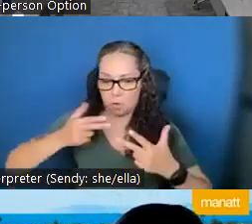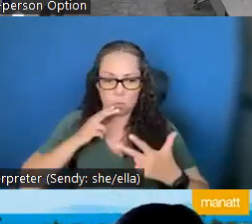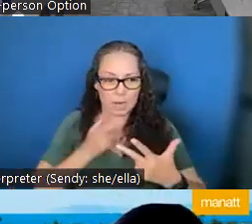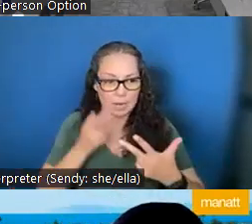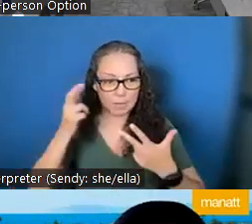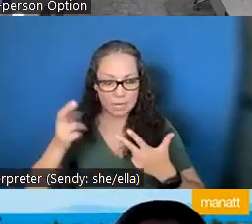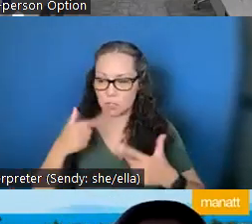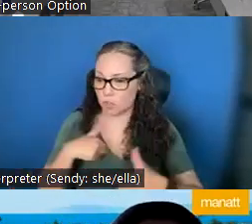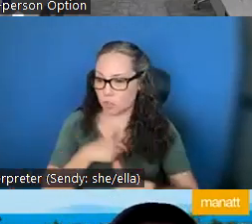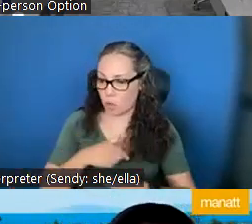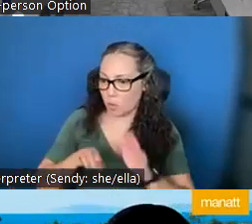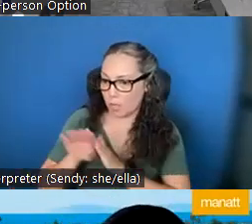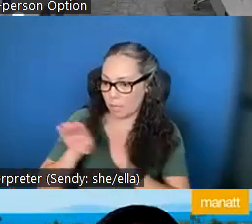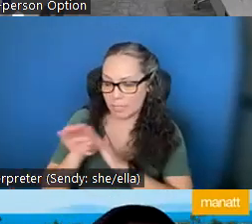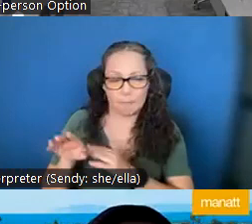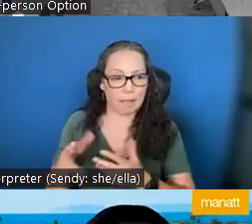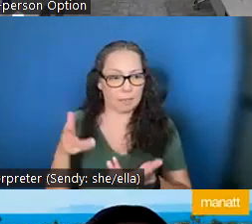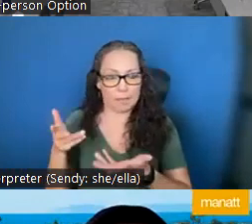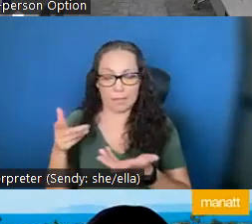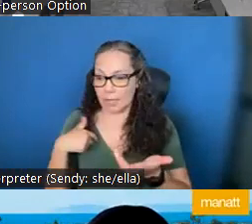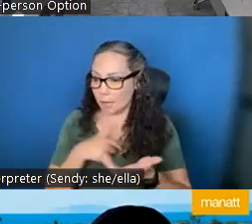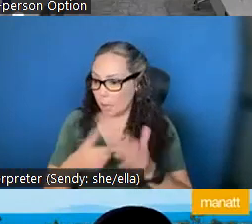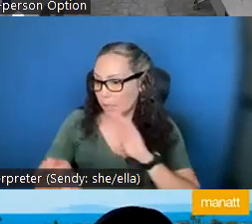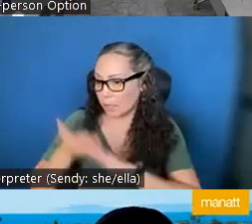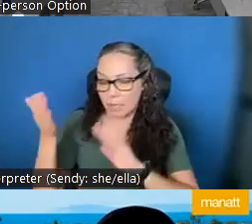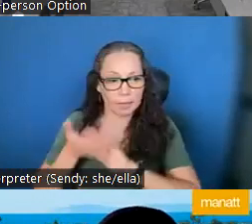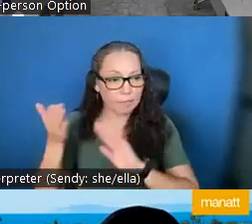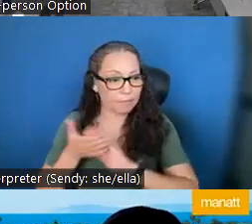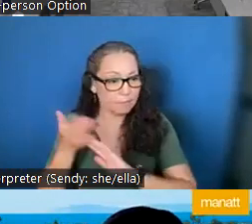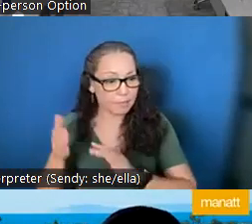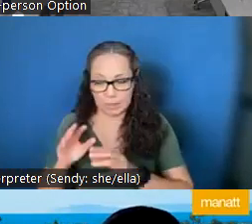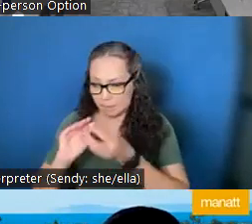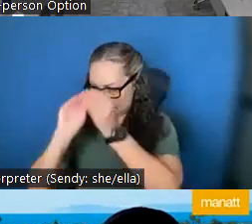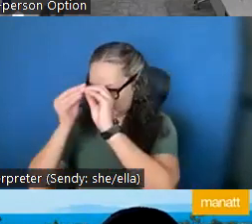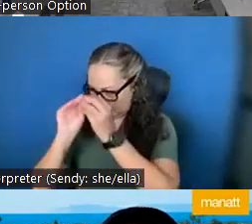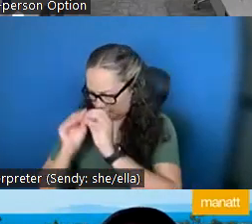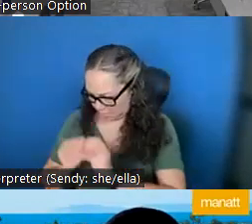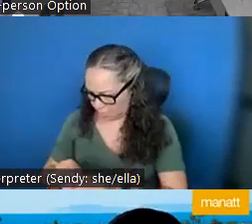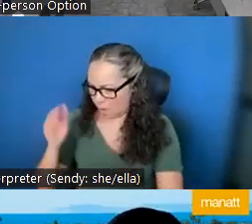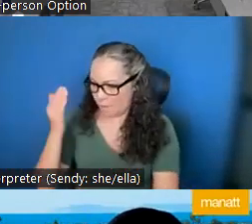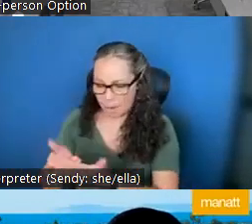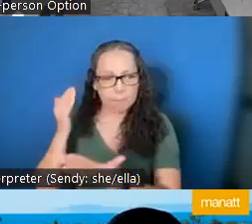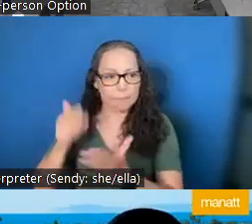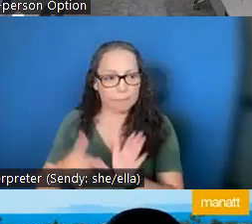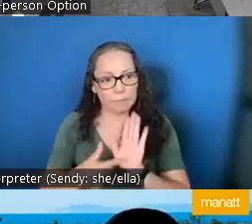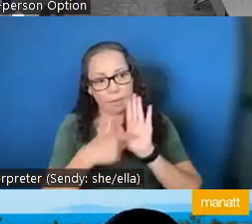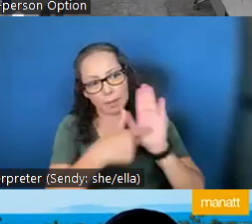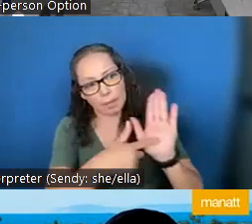Roi framework and conducting um a quantitative analysis to then create communication materials